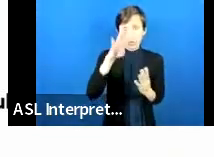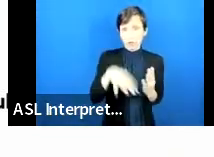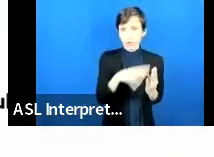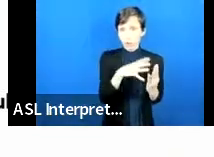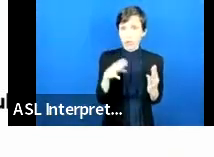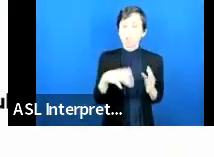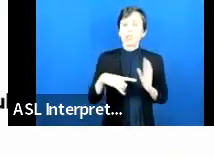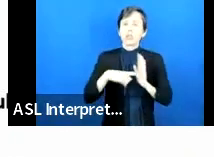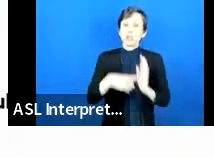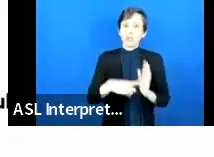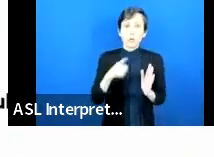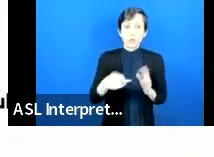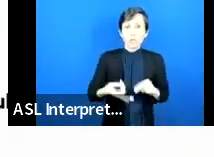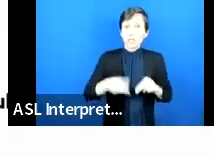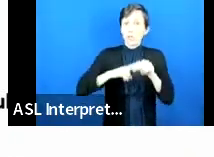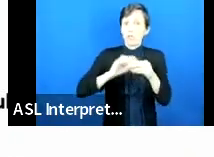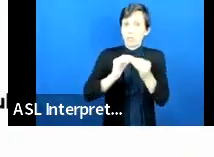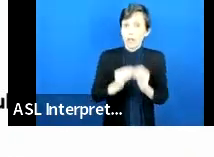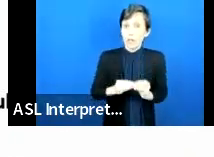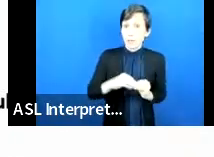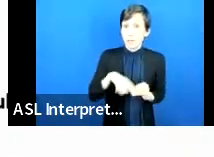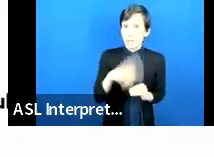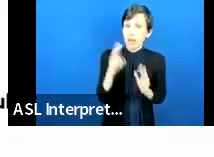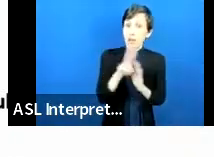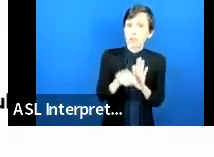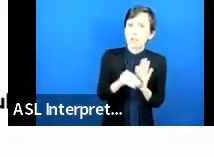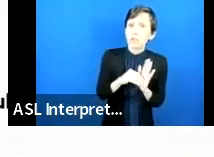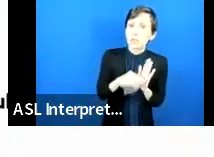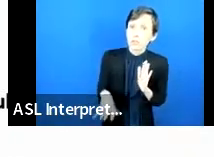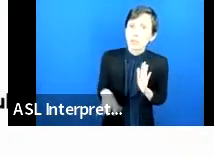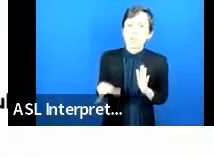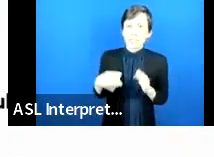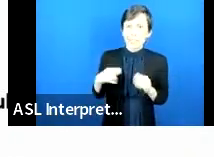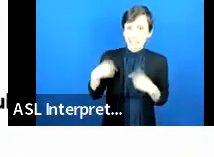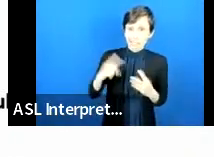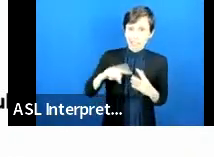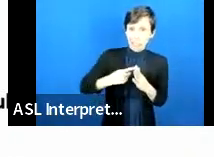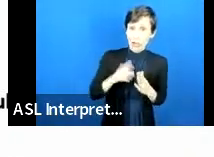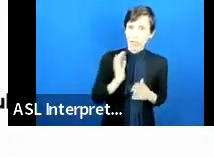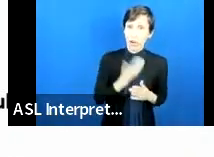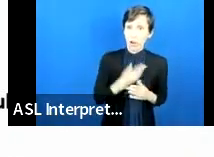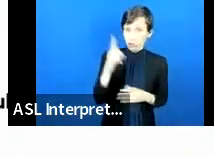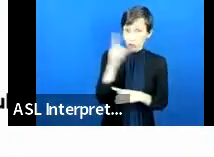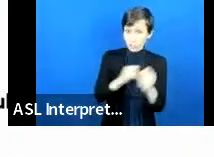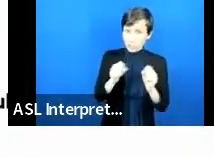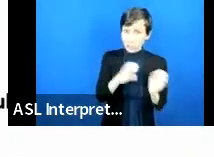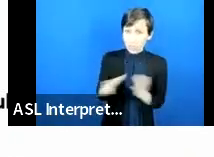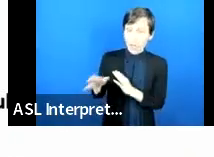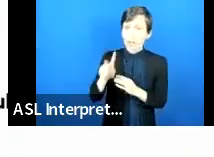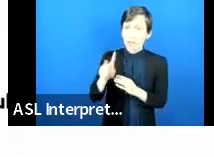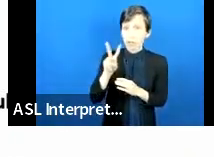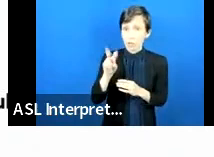It shows that an increase in the number of black undergrad students enrolled since the start of our DEI strategic plan in 2016